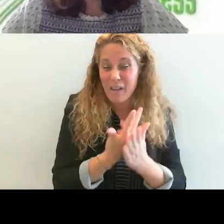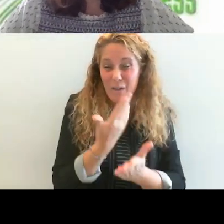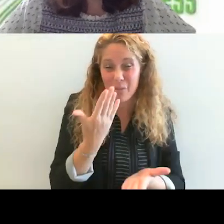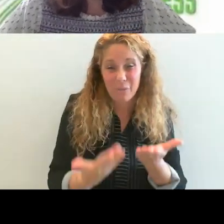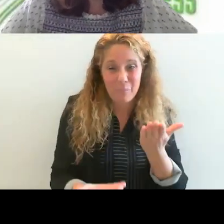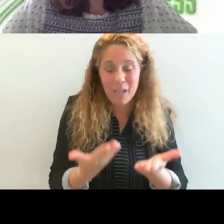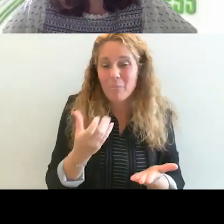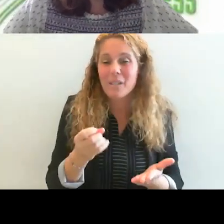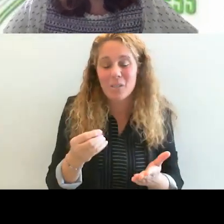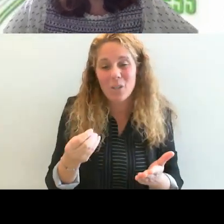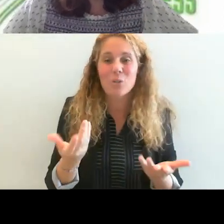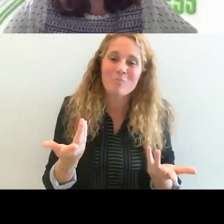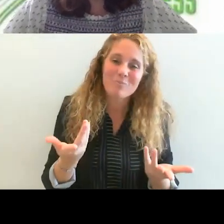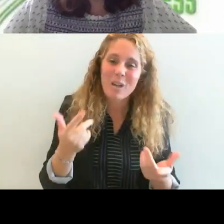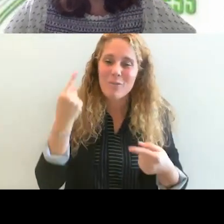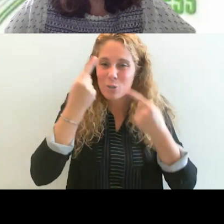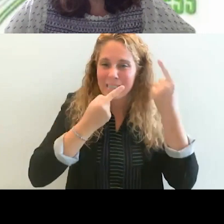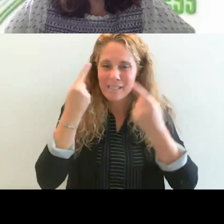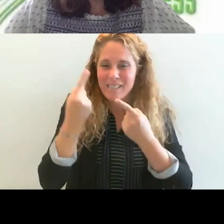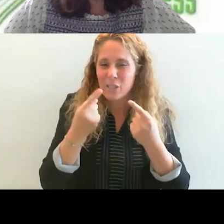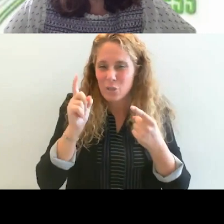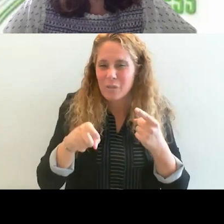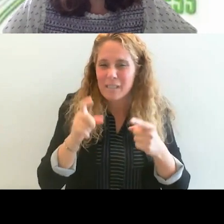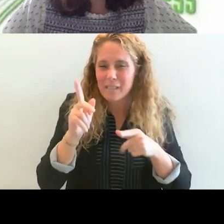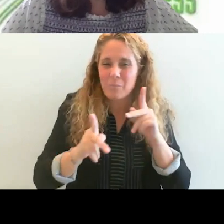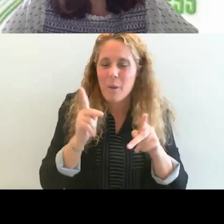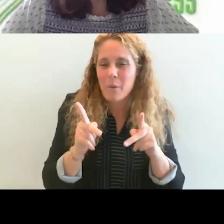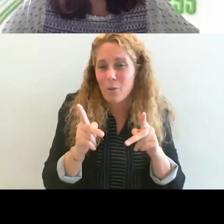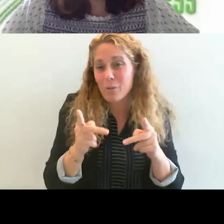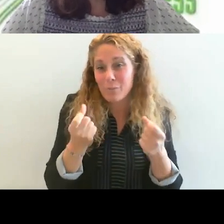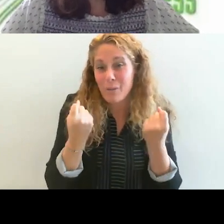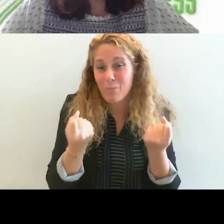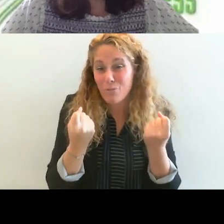SO WE NEED PEOPLE TO BE ABLE TO DRIVE IF THEY ARE WORKING.